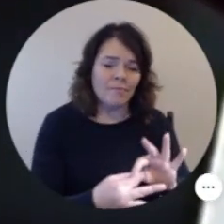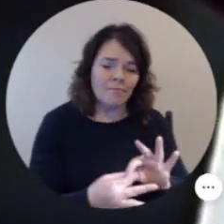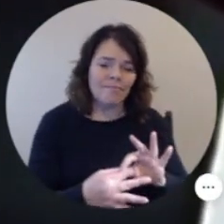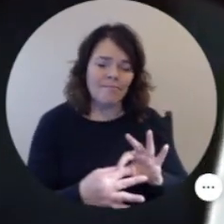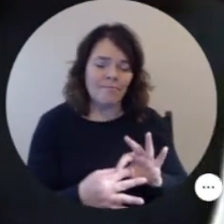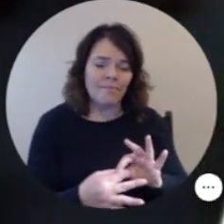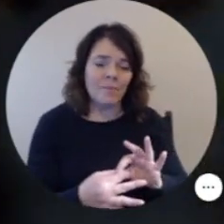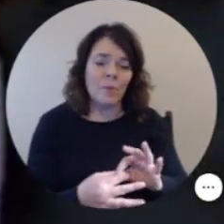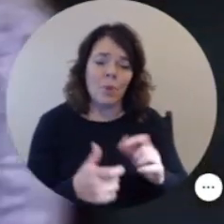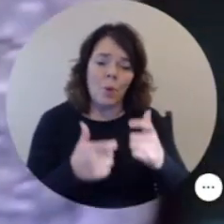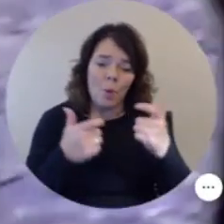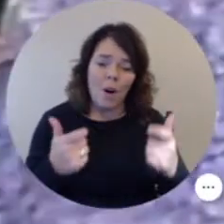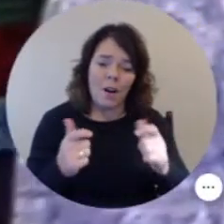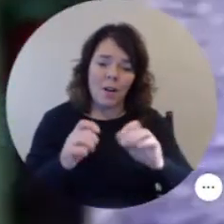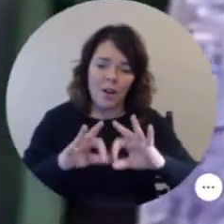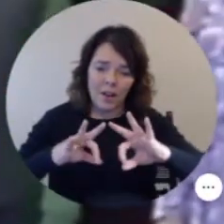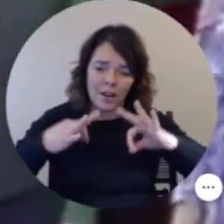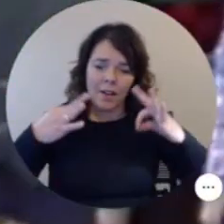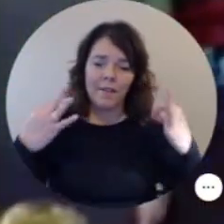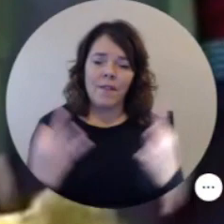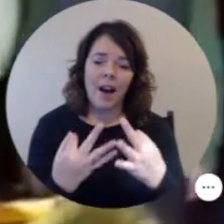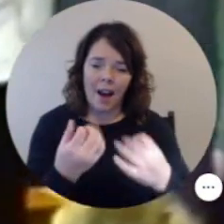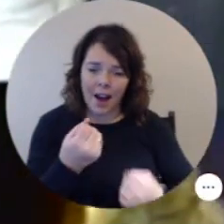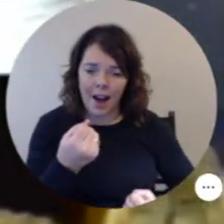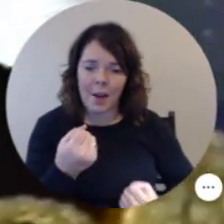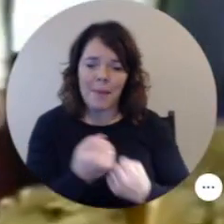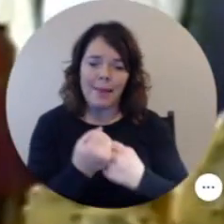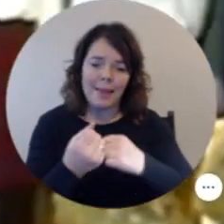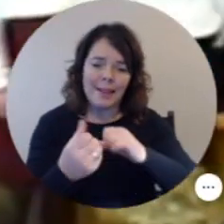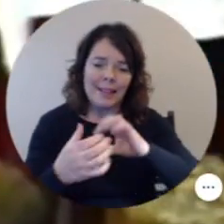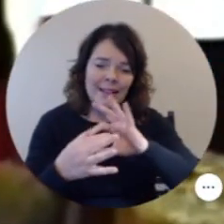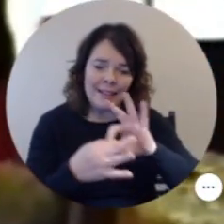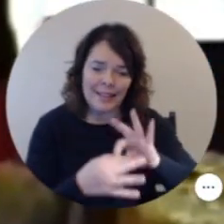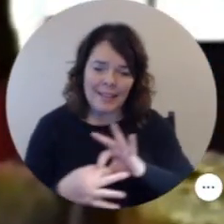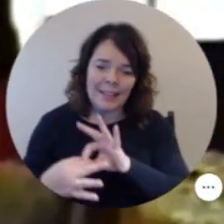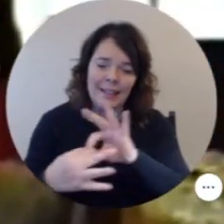We are part of one family